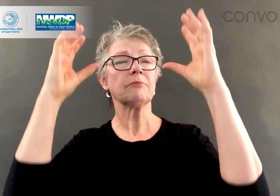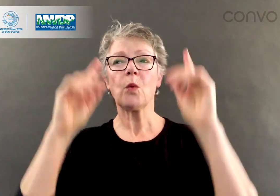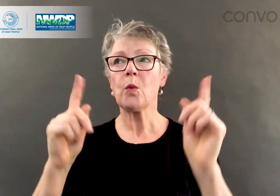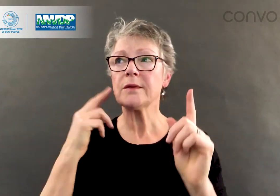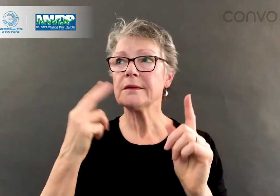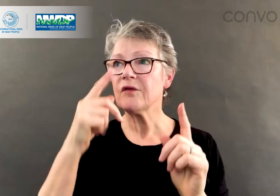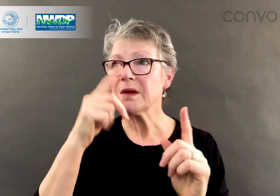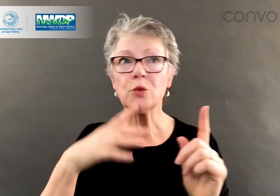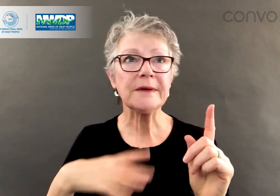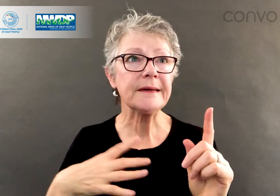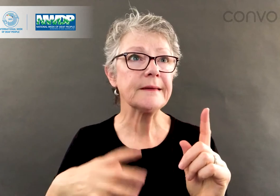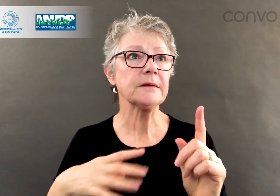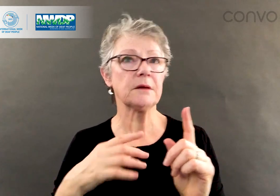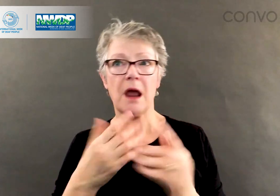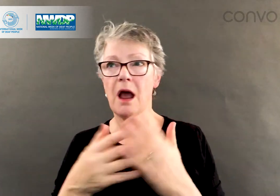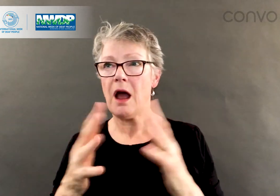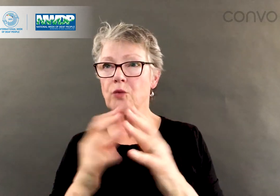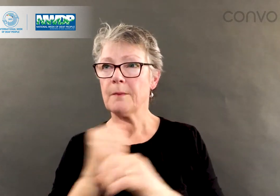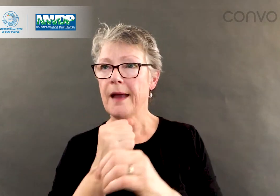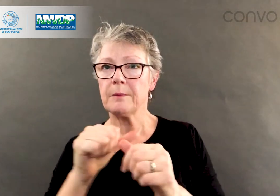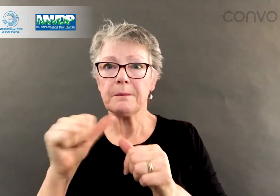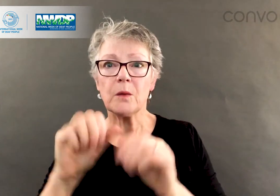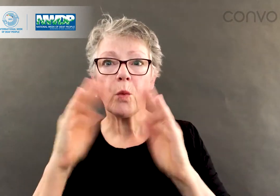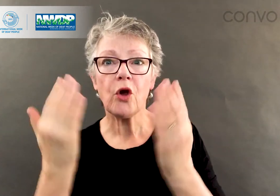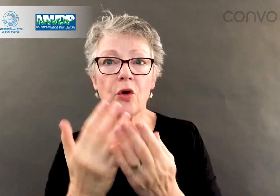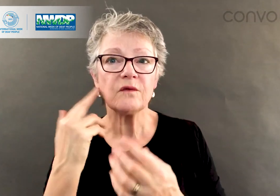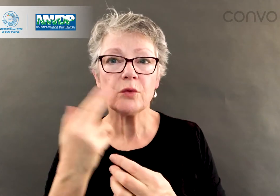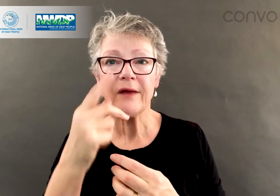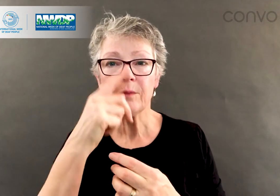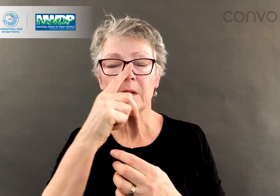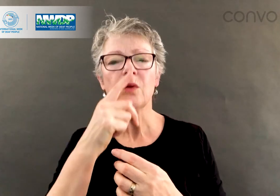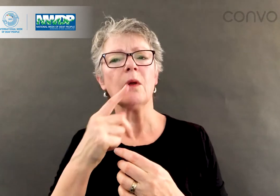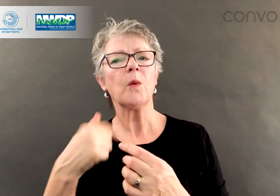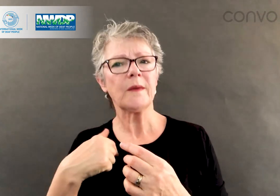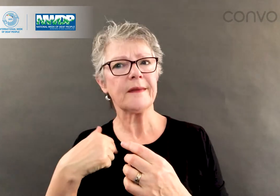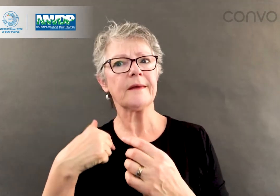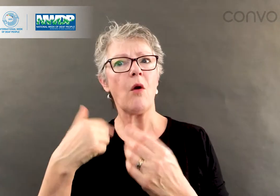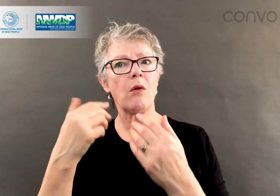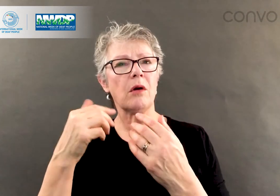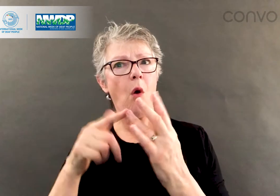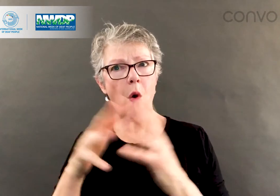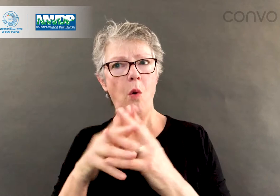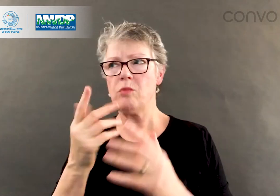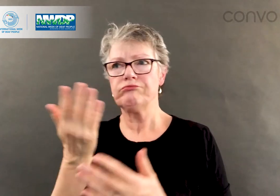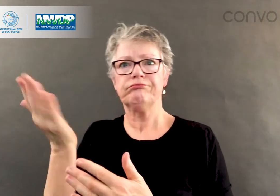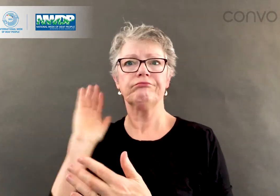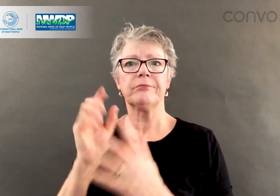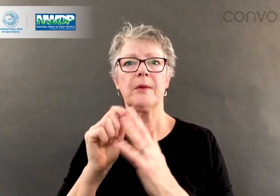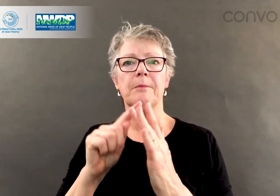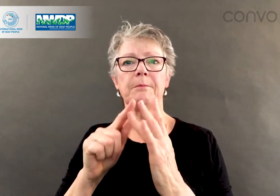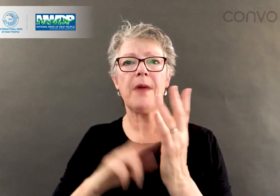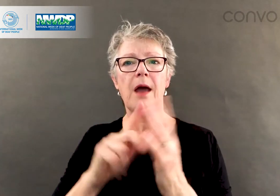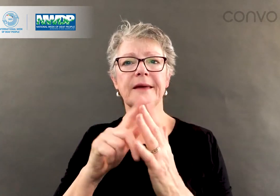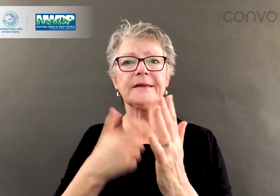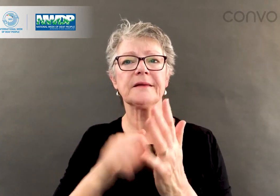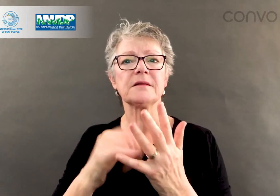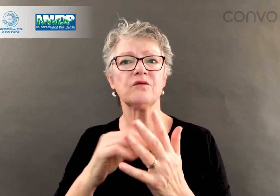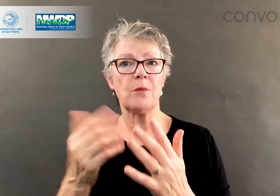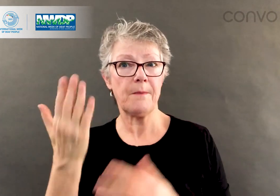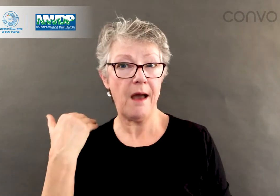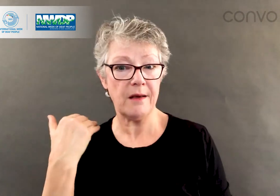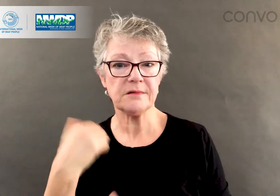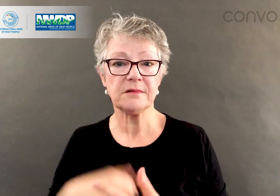to ensure their vision for building a better world for Deaf people could be achieved. We owe this to our past pioneers.